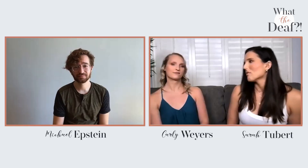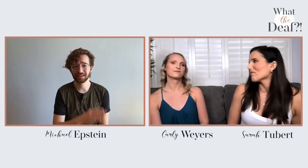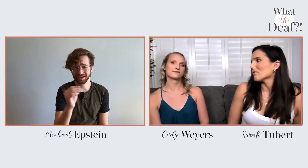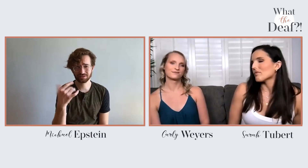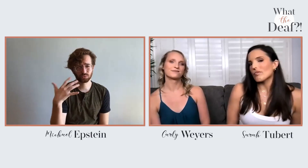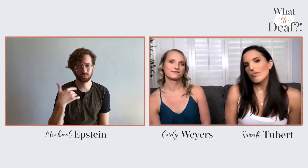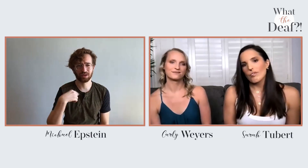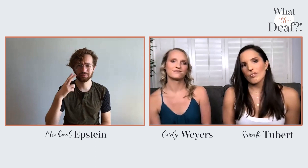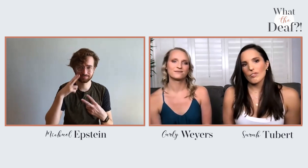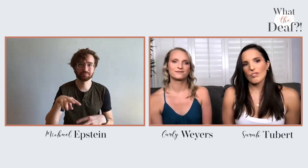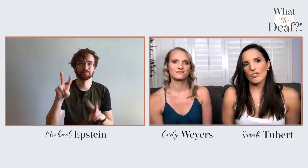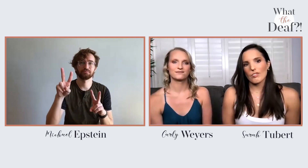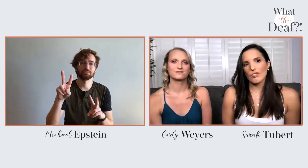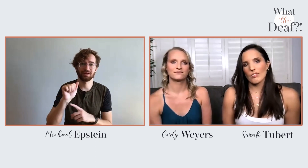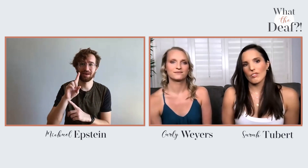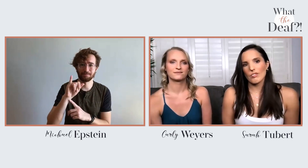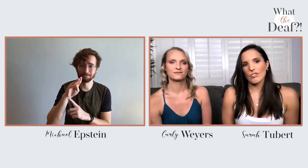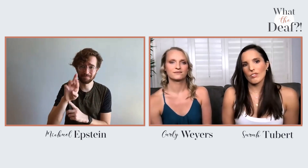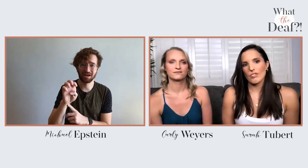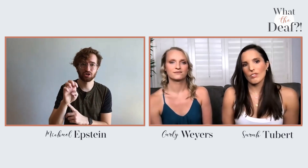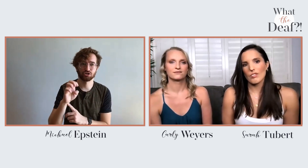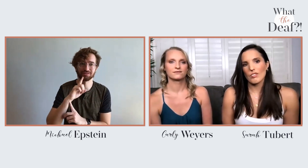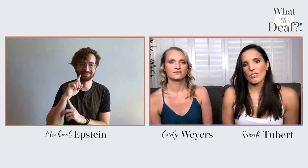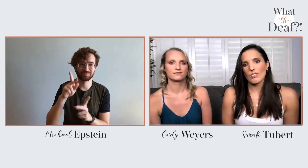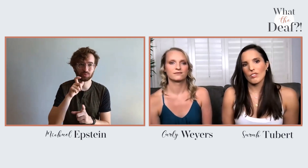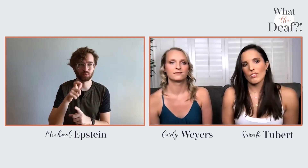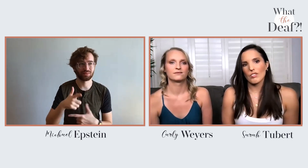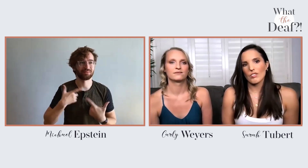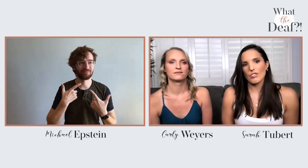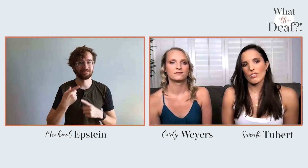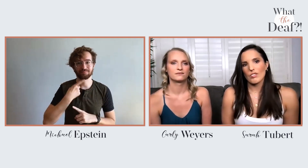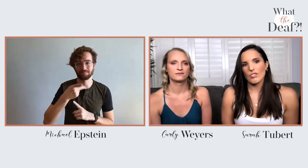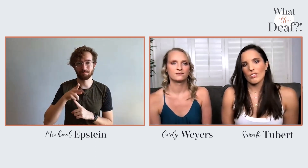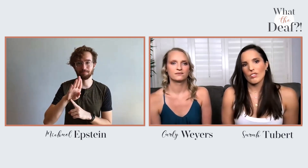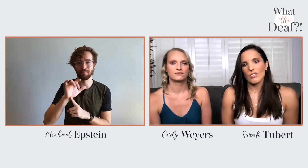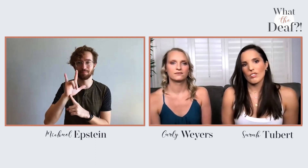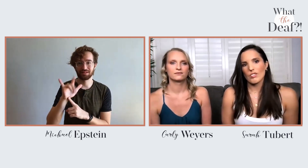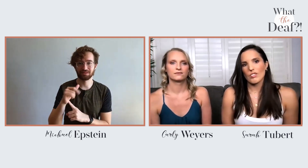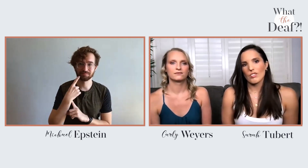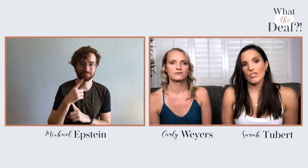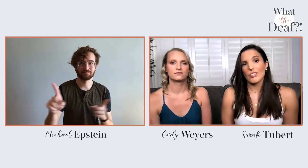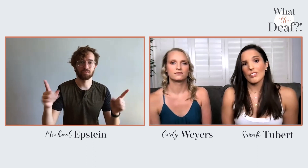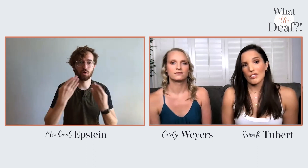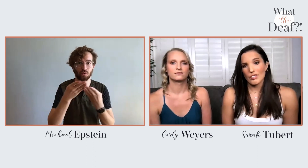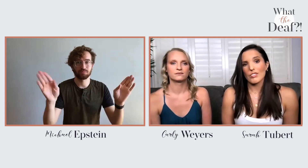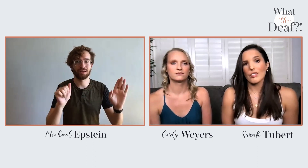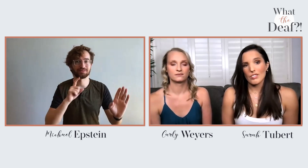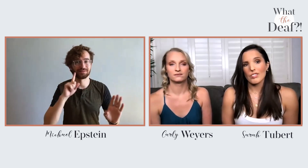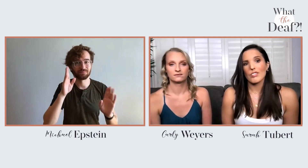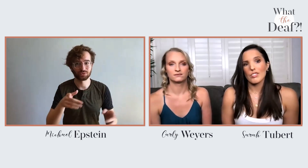And honestly, I really admire deaf people who live their lives publicly and openly as a deaf person.